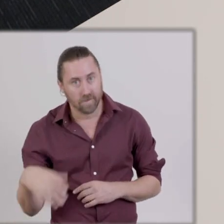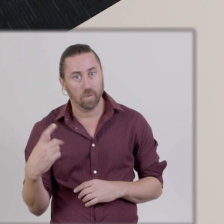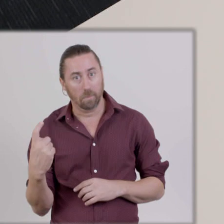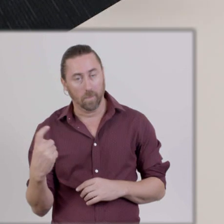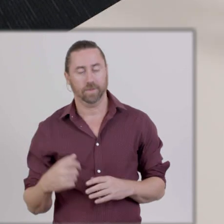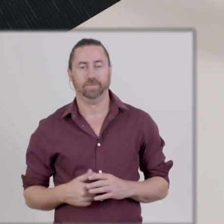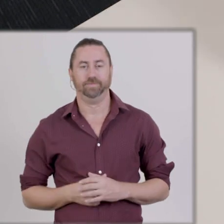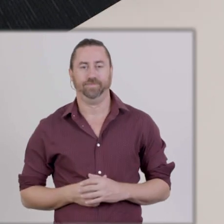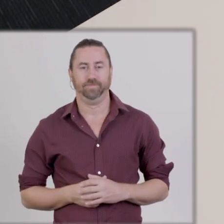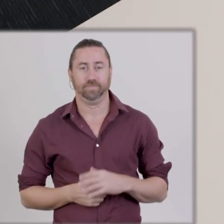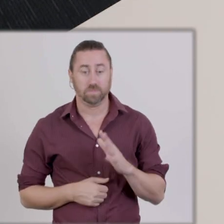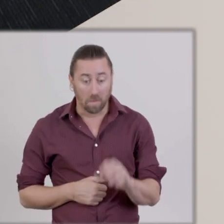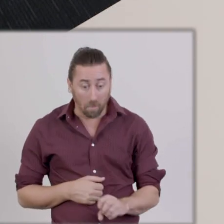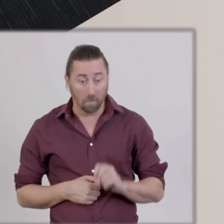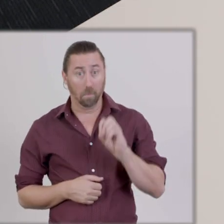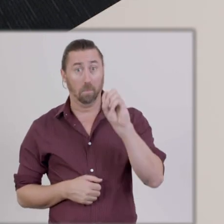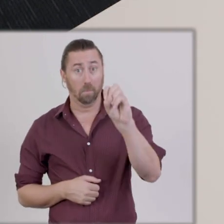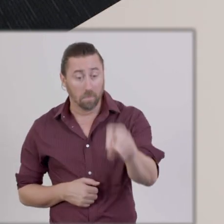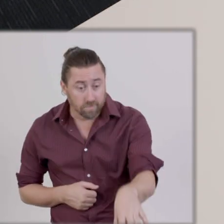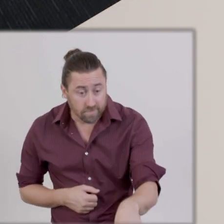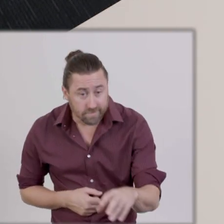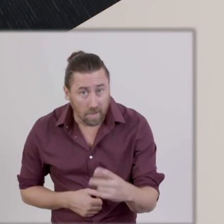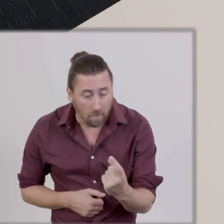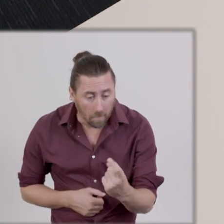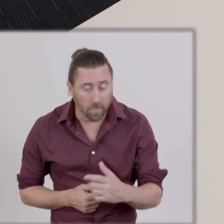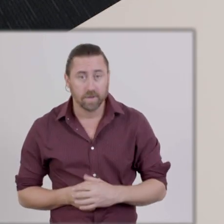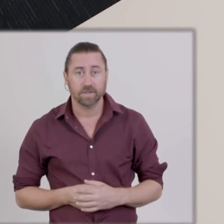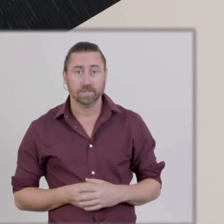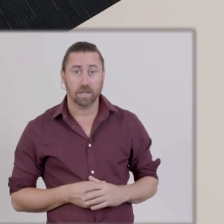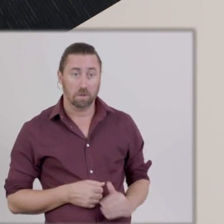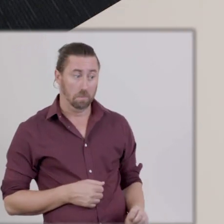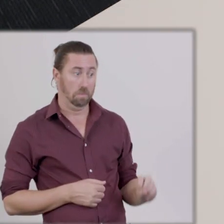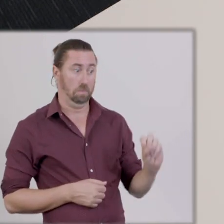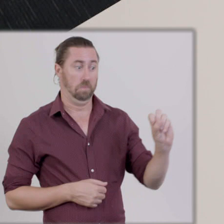Another sheep into Paddock 1, another sheep into Paddock 2,